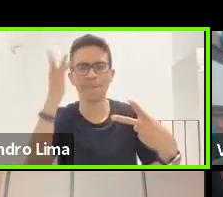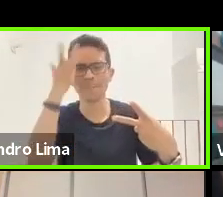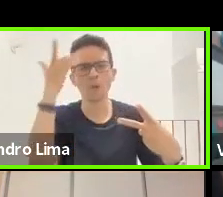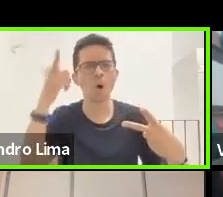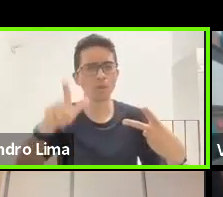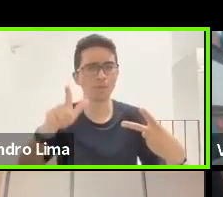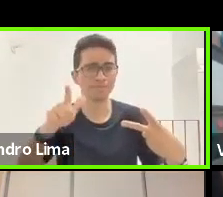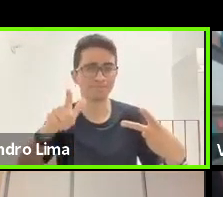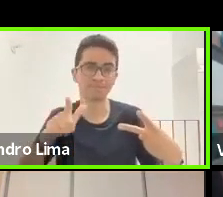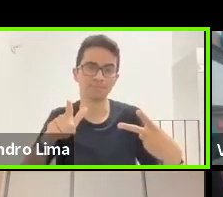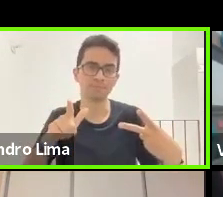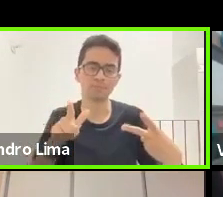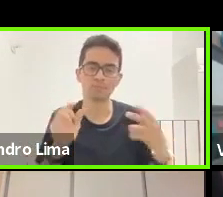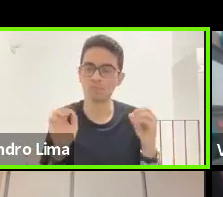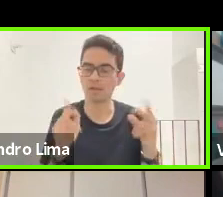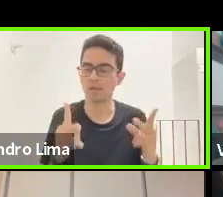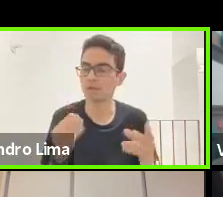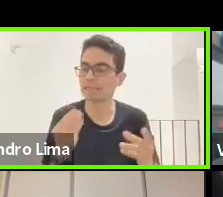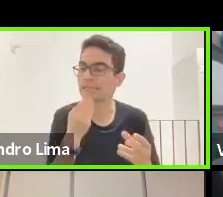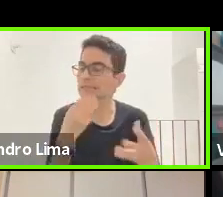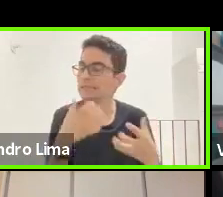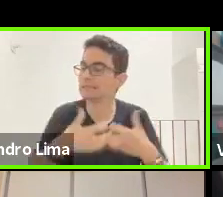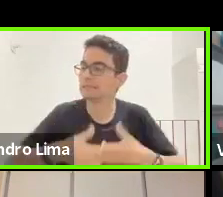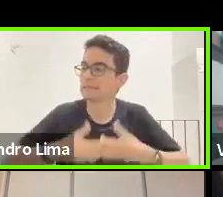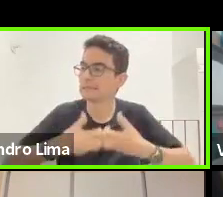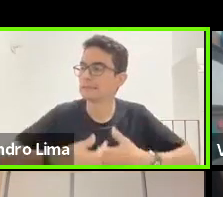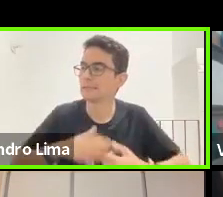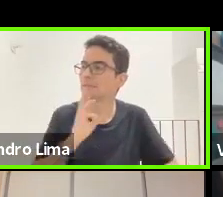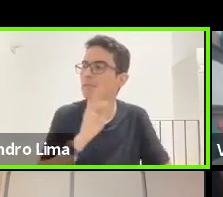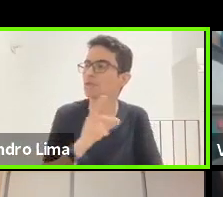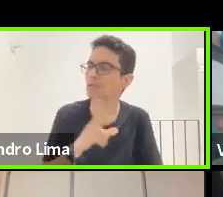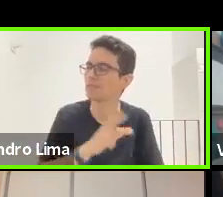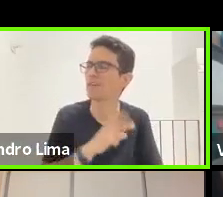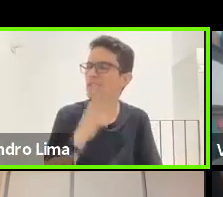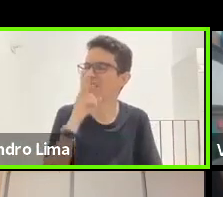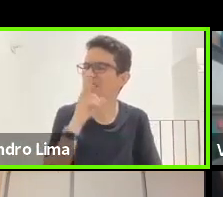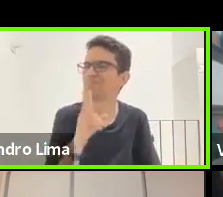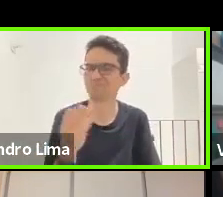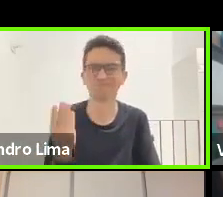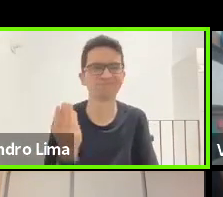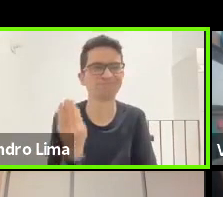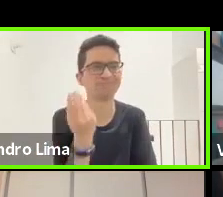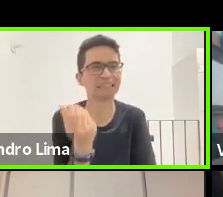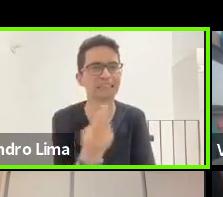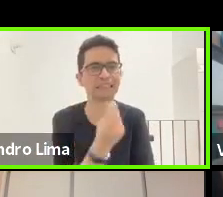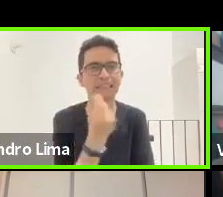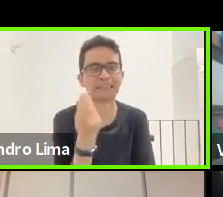I think it goes back. Let I think it goes back. Let me. I think it goes back. Let me that somebody in the in that somebody in the, in the, on